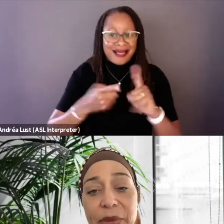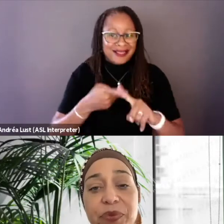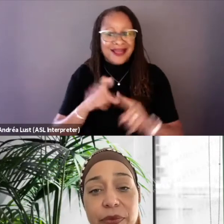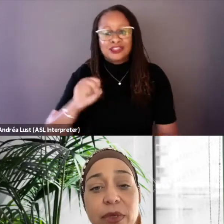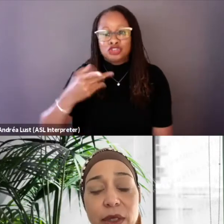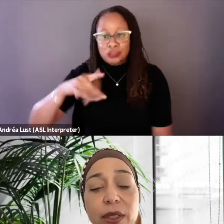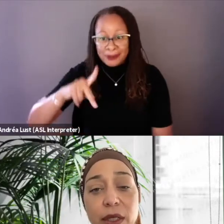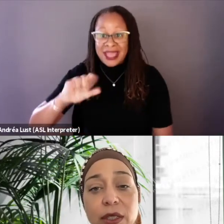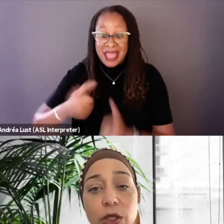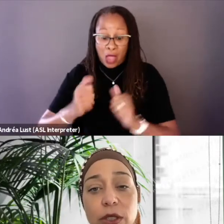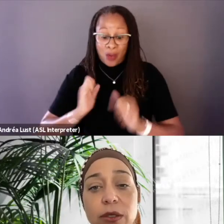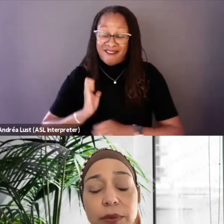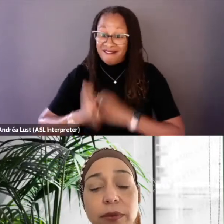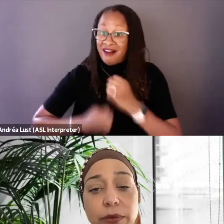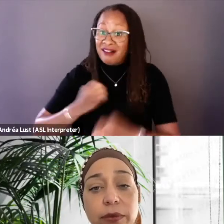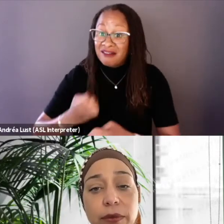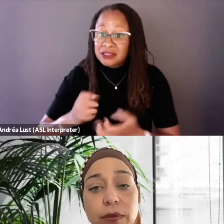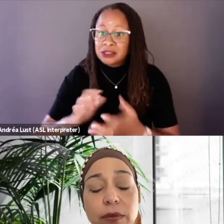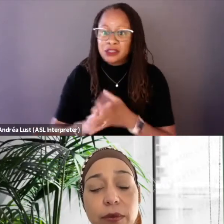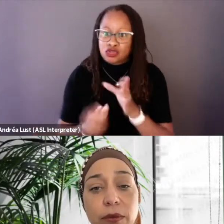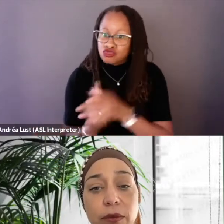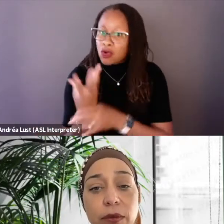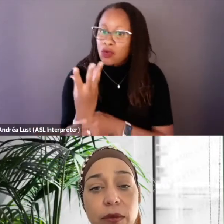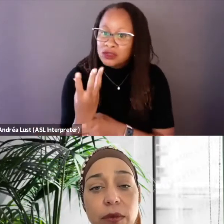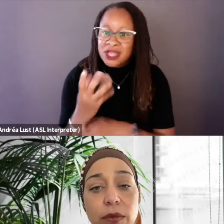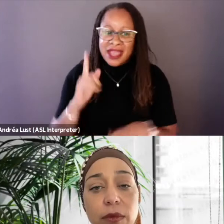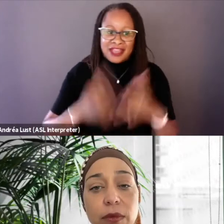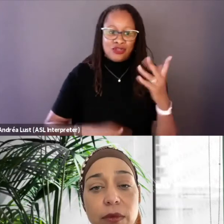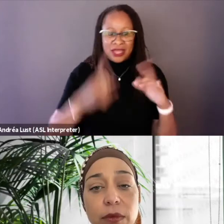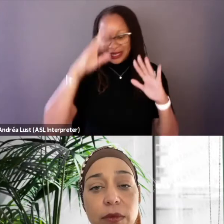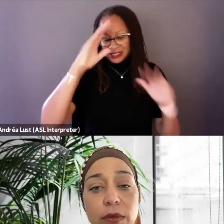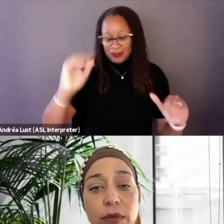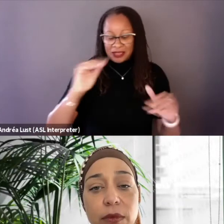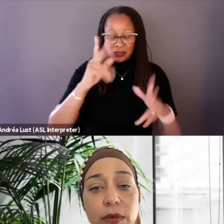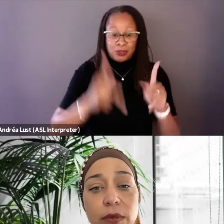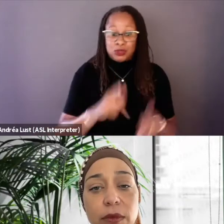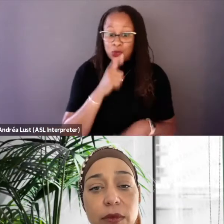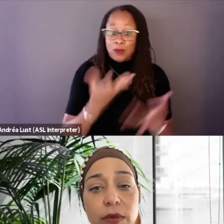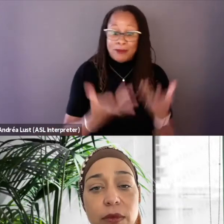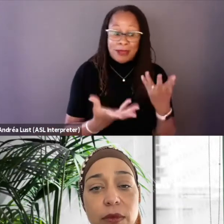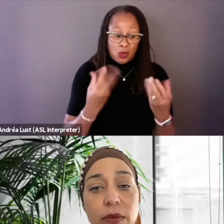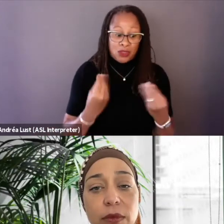and you can't necessarily expect somebody who even might want to be effective in the space